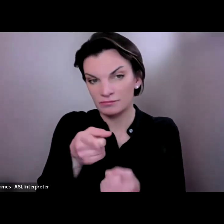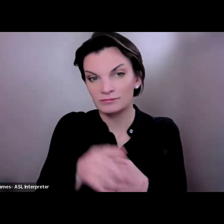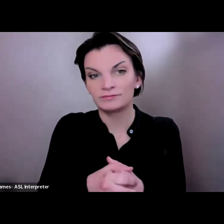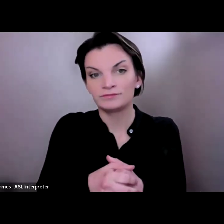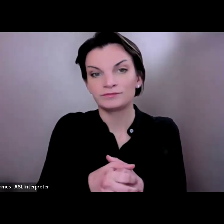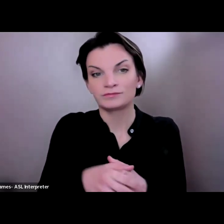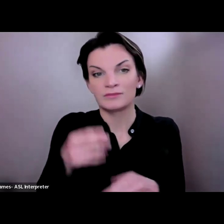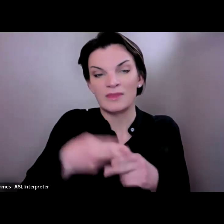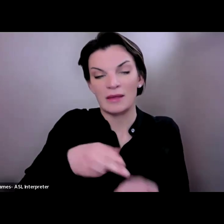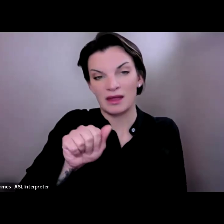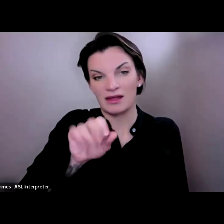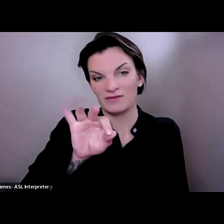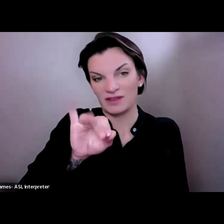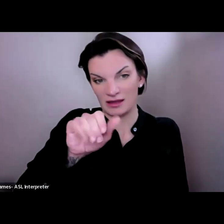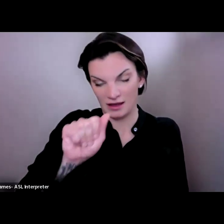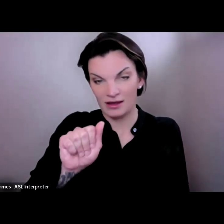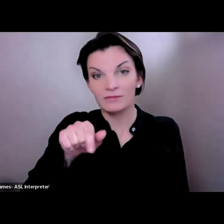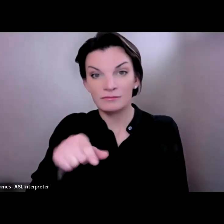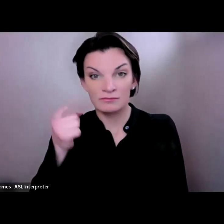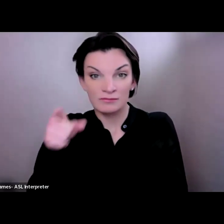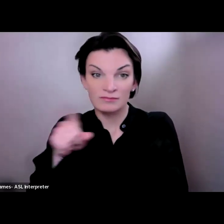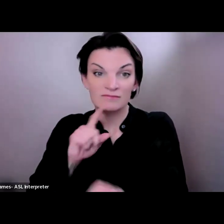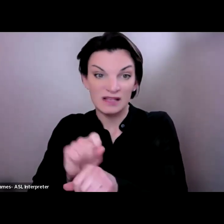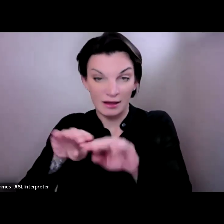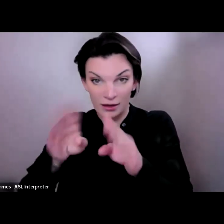It's an alternative to the hospital, but sometimes folks go there when they weren't even thinking